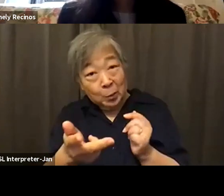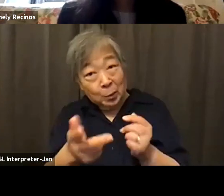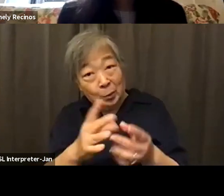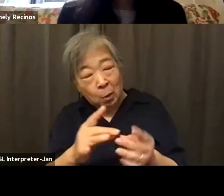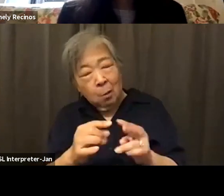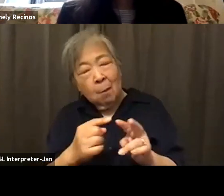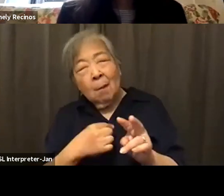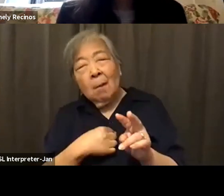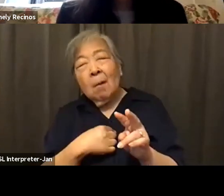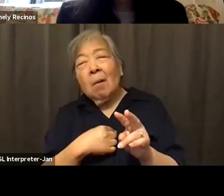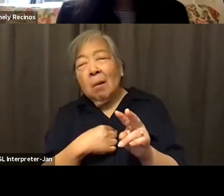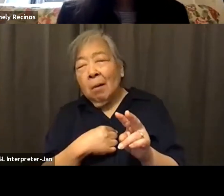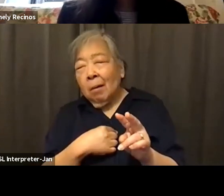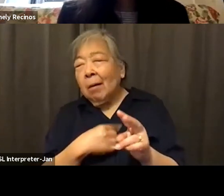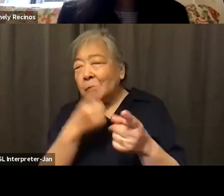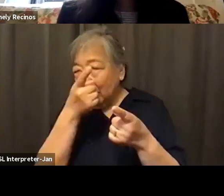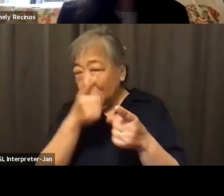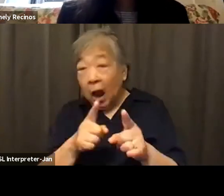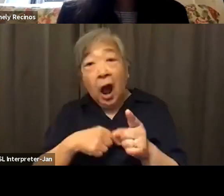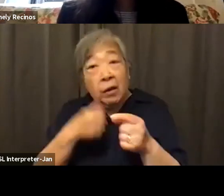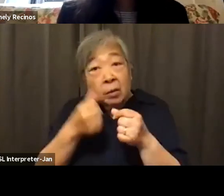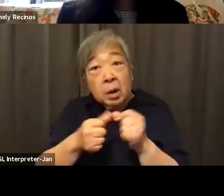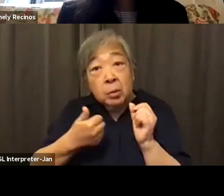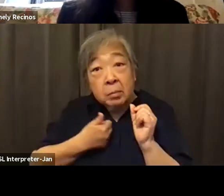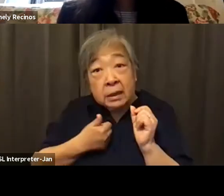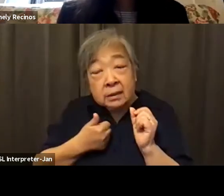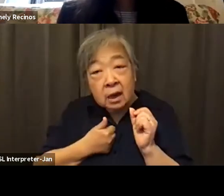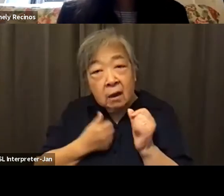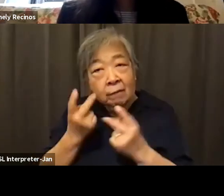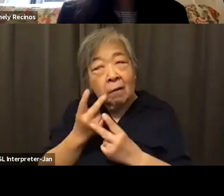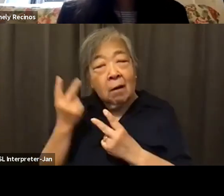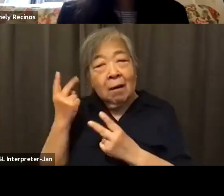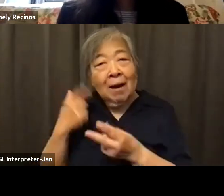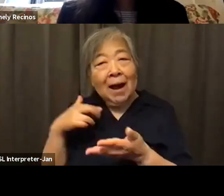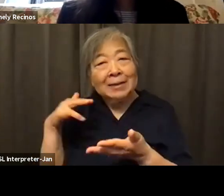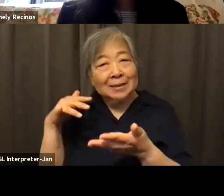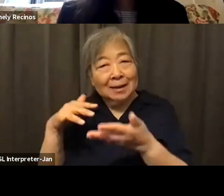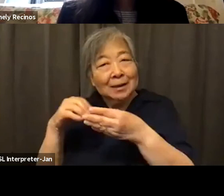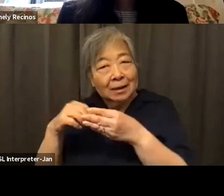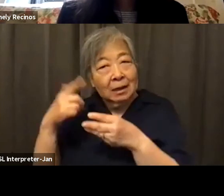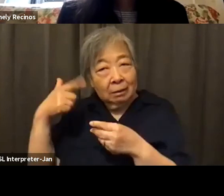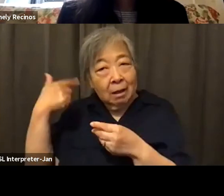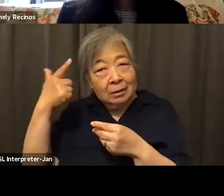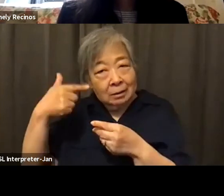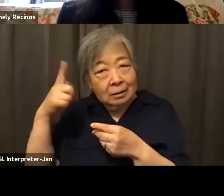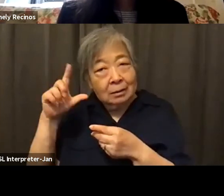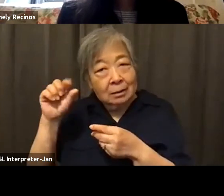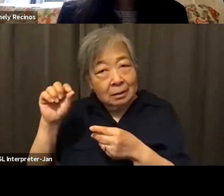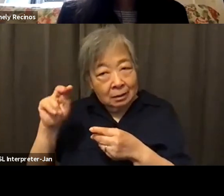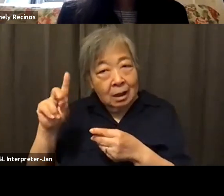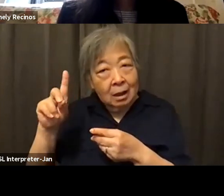I myself remember being, I studied away in London and I remember just being confused